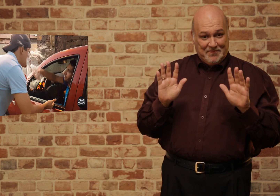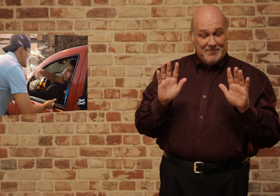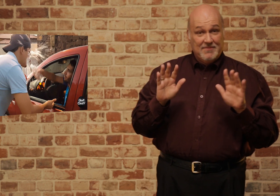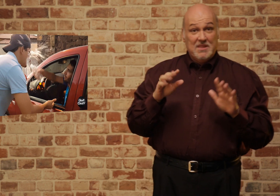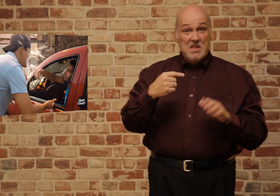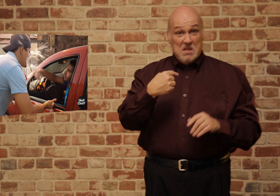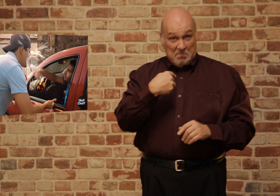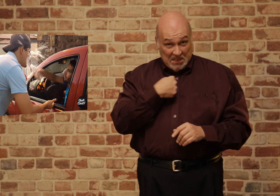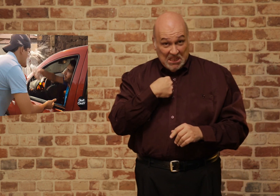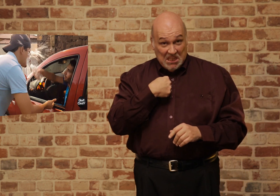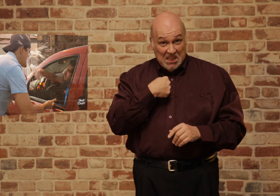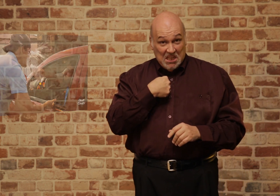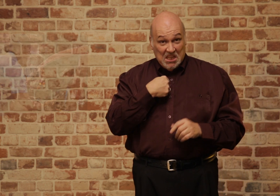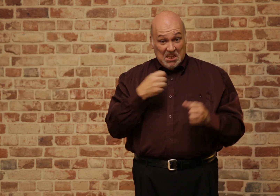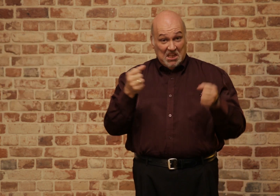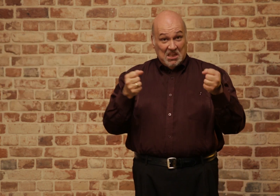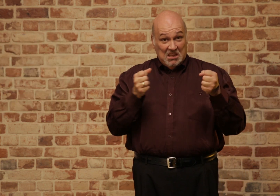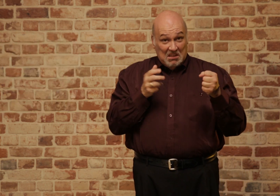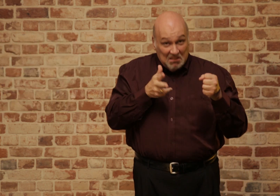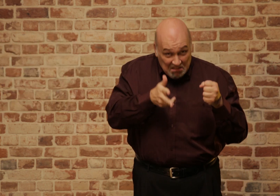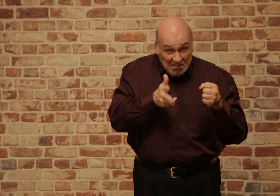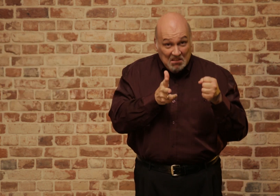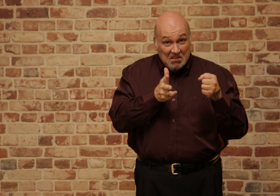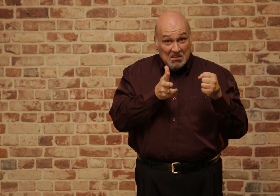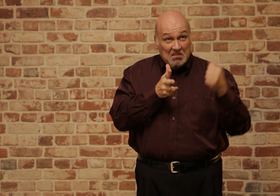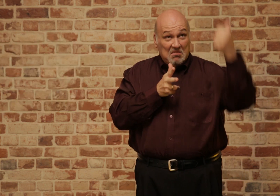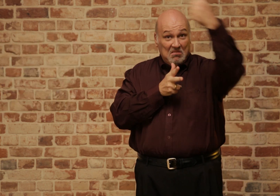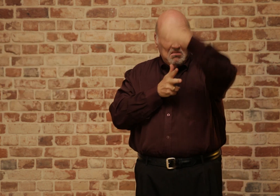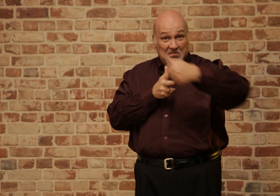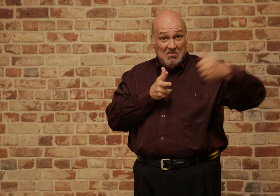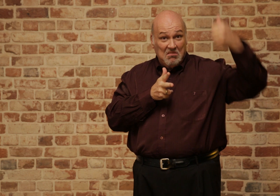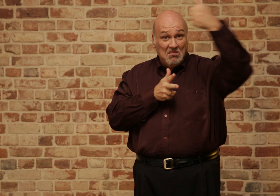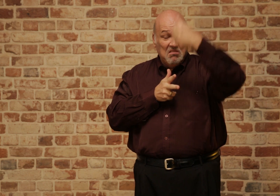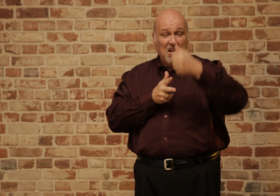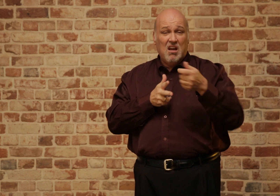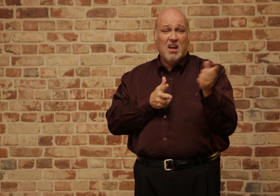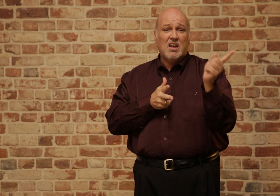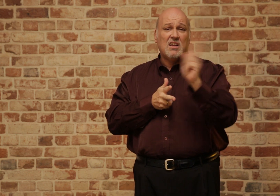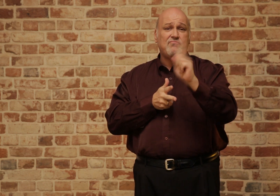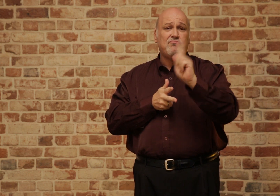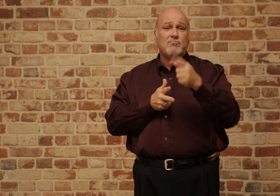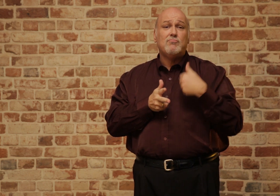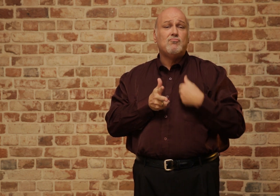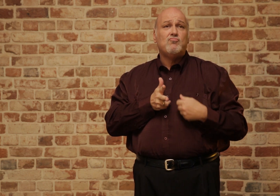As for me, I wouldn’t just idle my car.